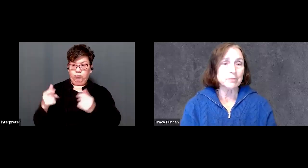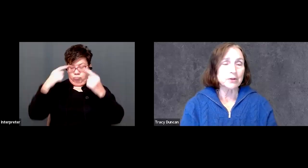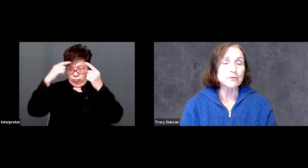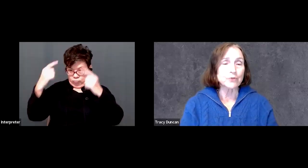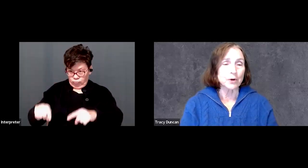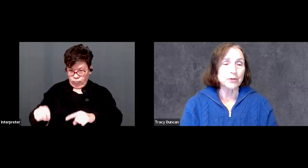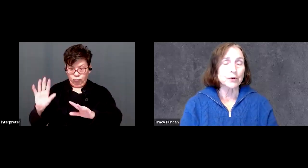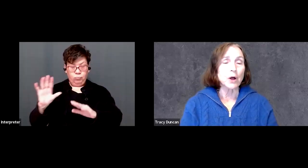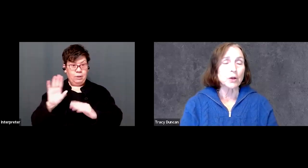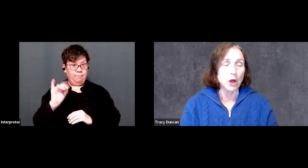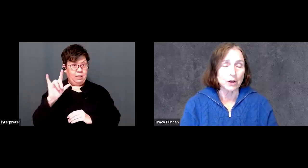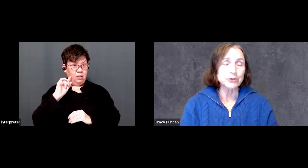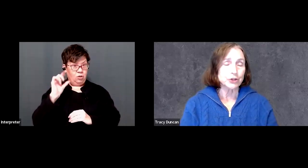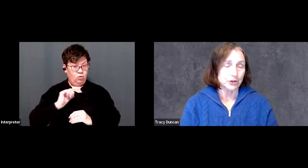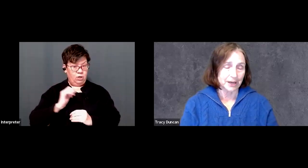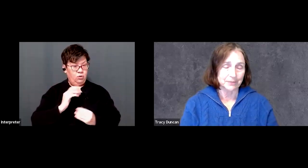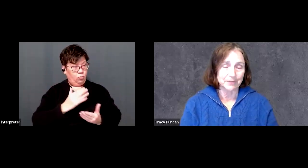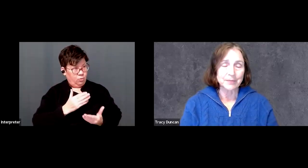this bill forward through a long journey.